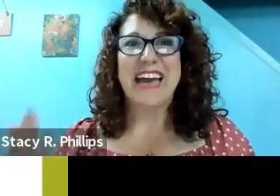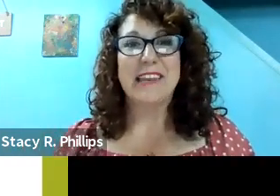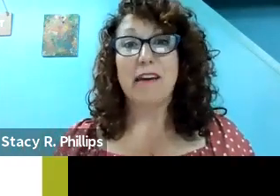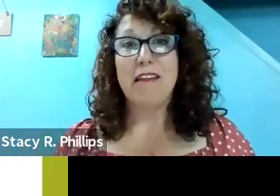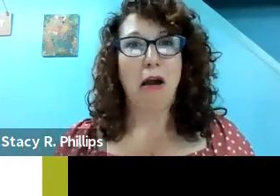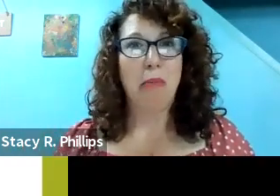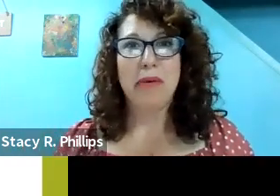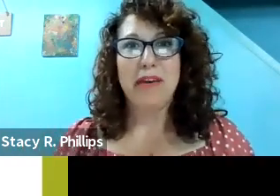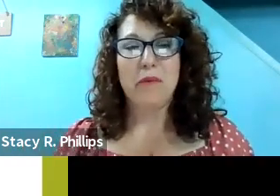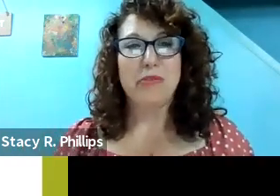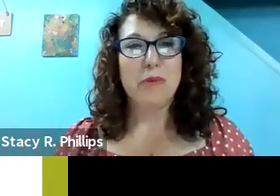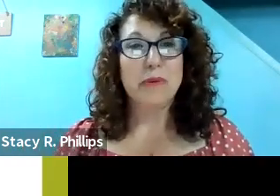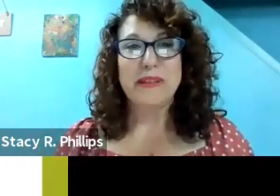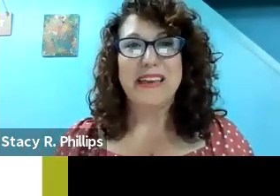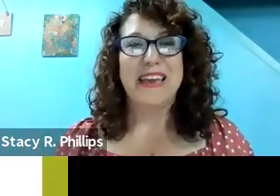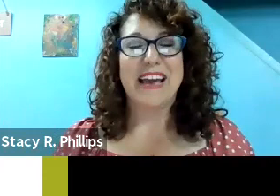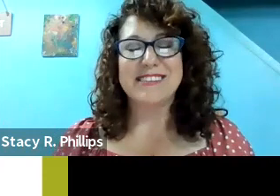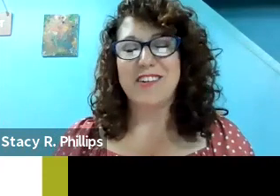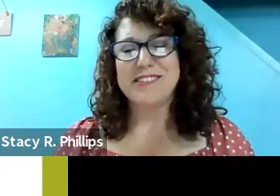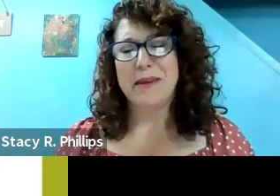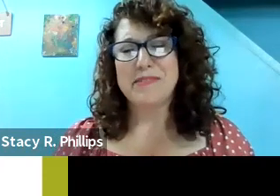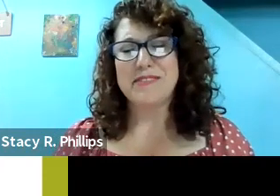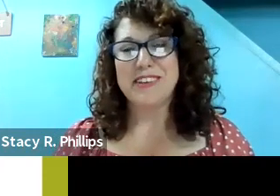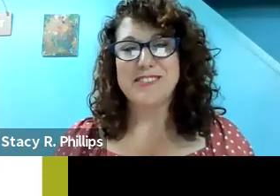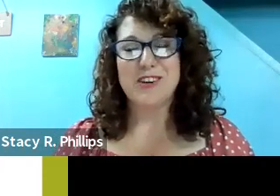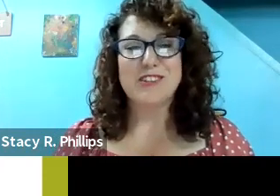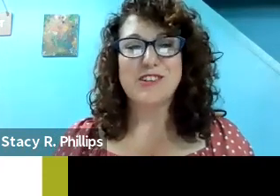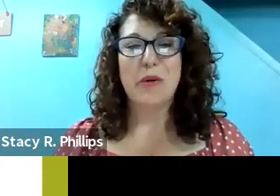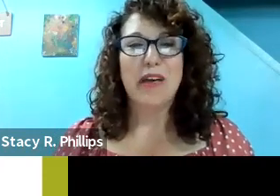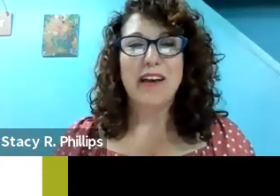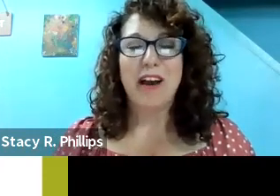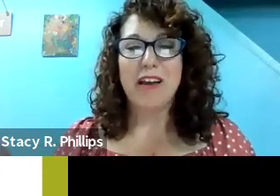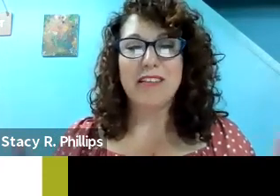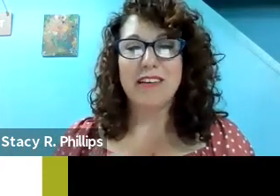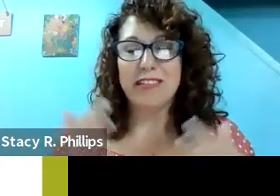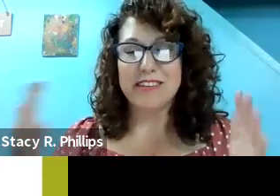and can help with mobility and all types of concerns. So the